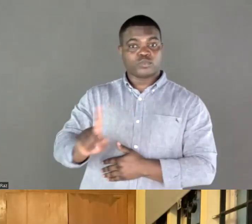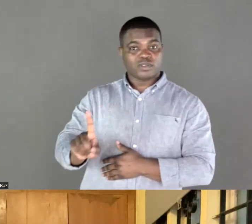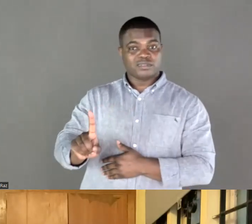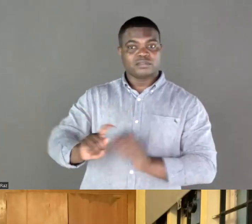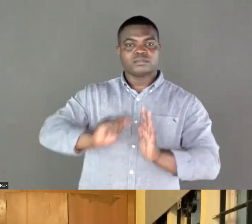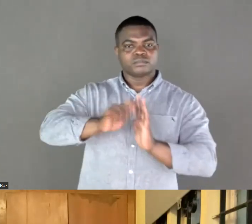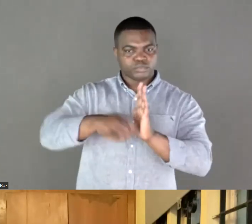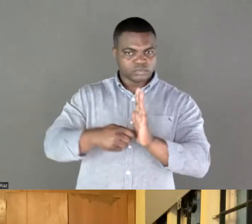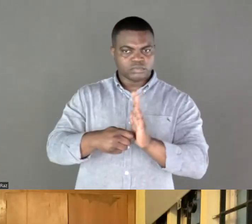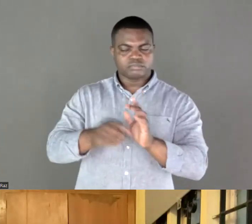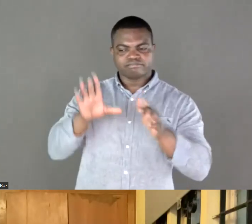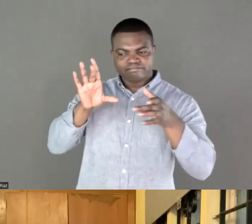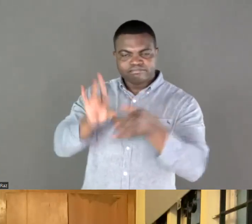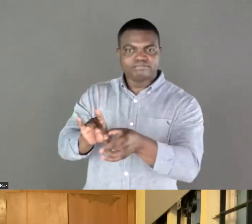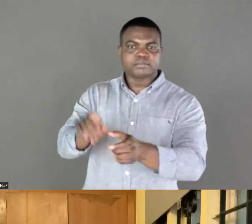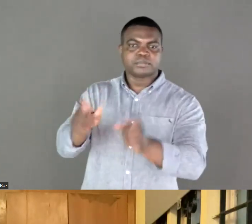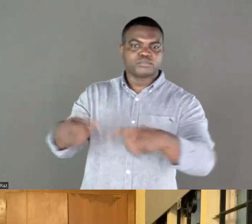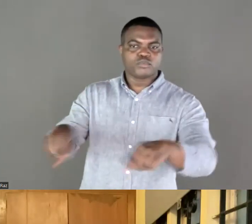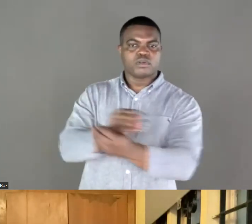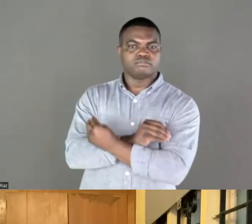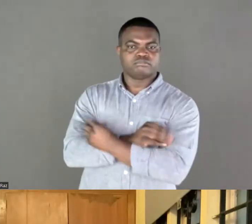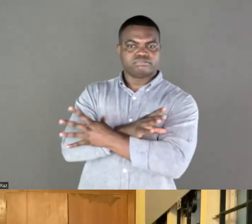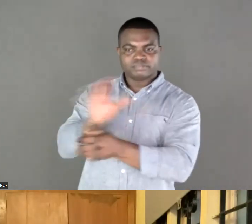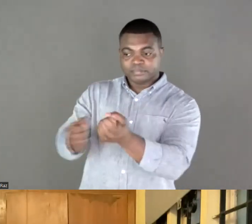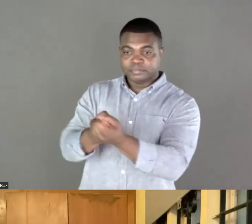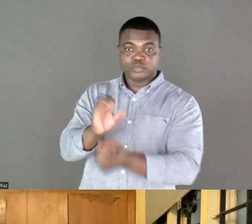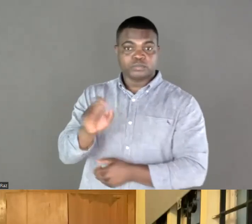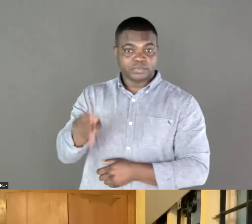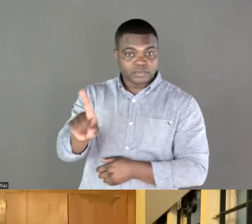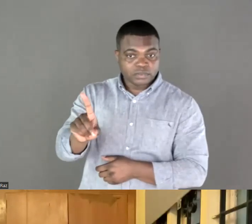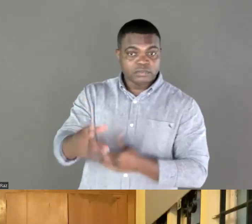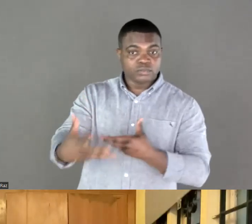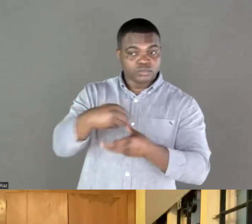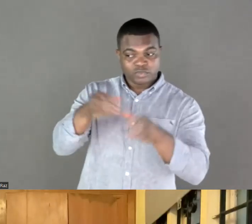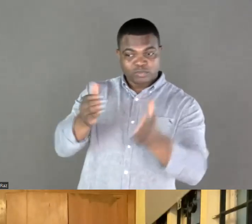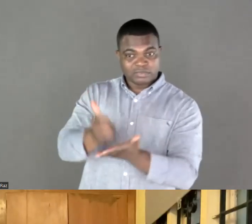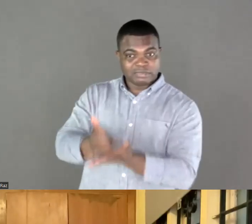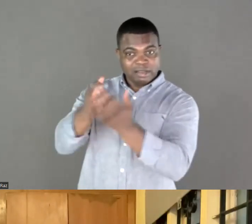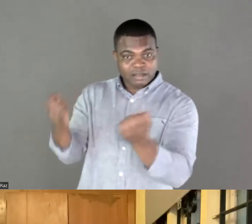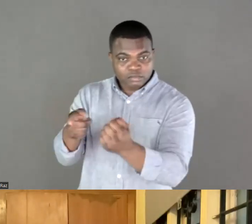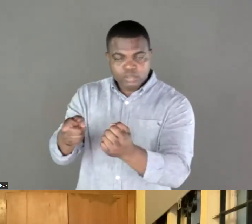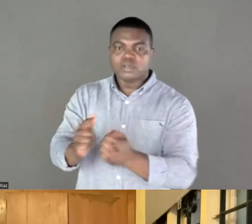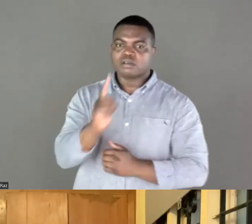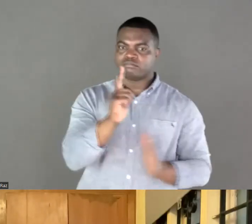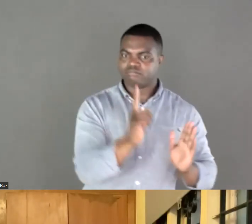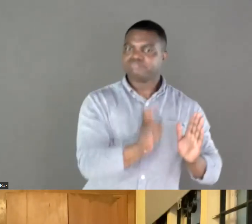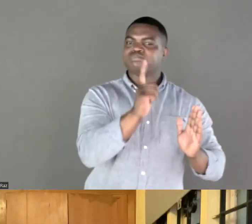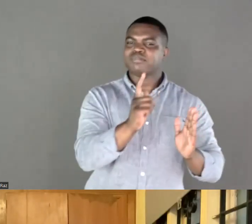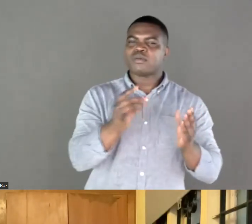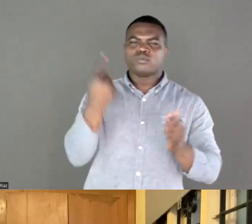ID and this was again centered around capacity building as one of the four interventions. And